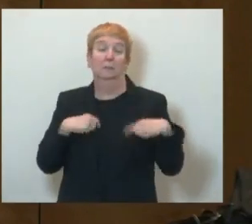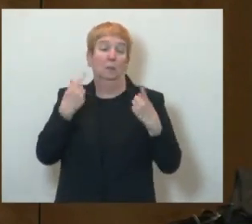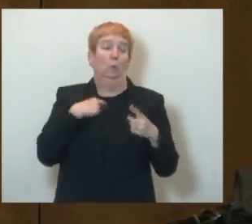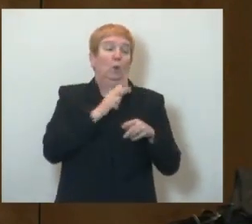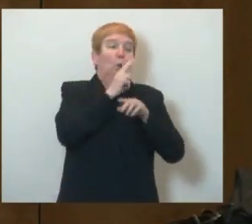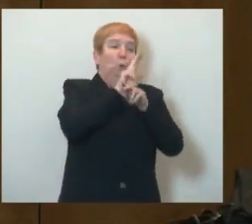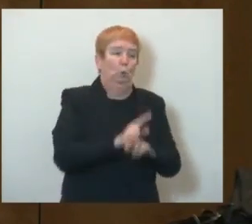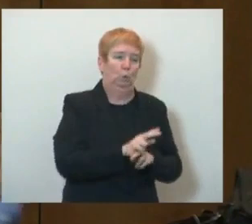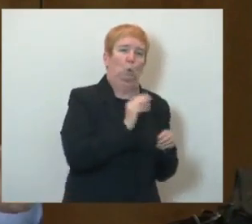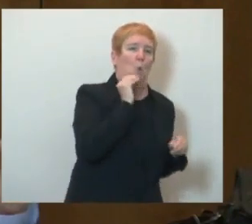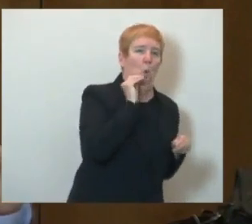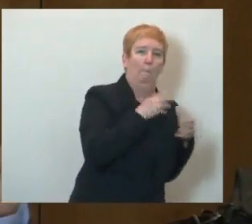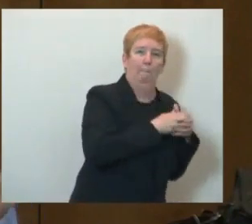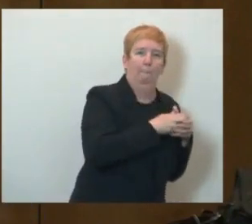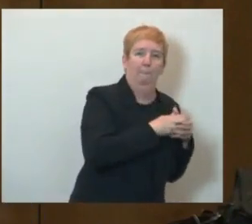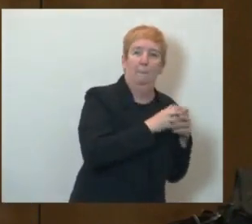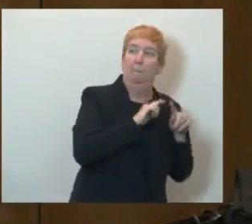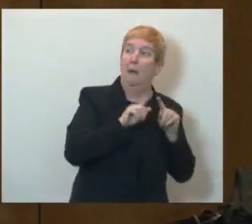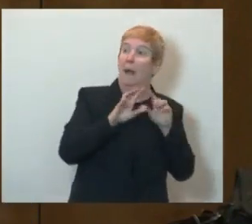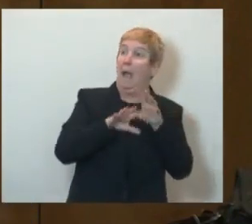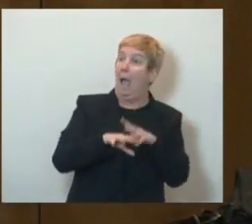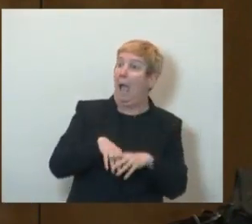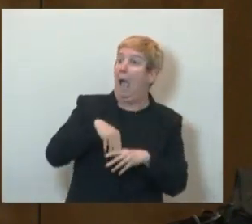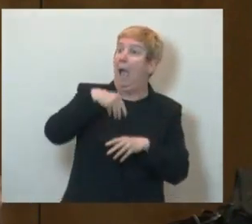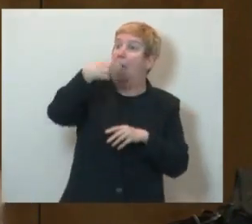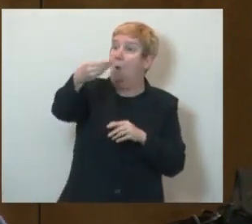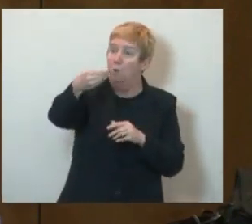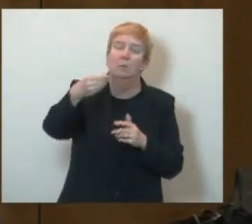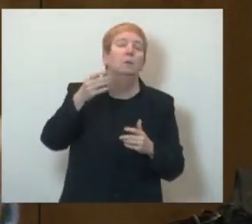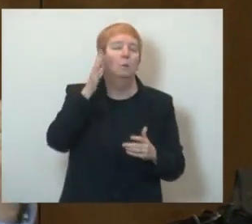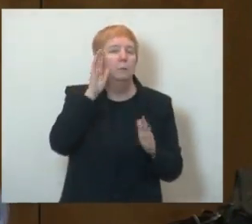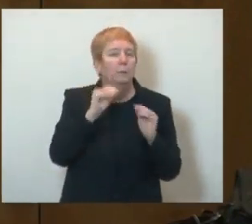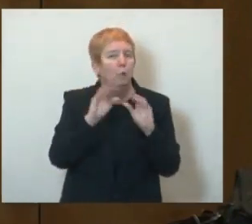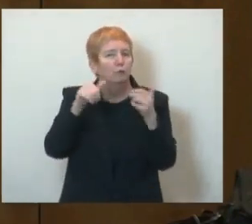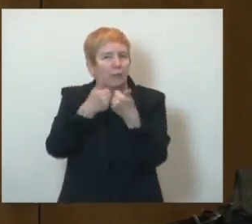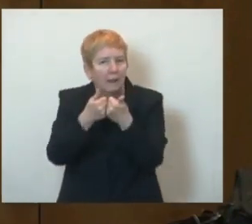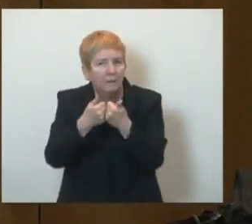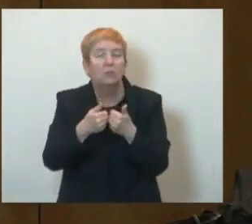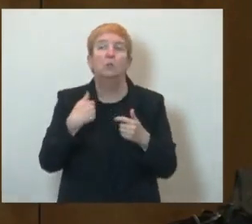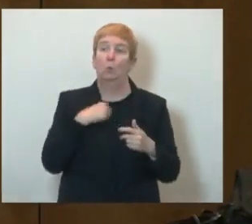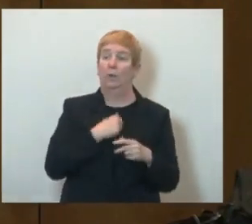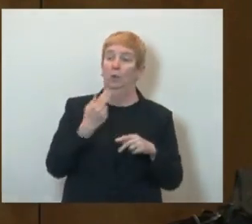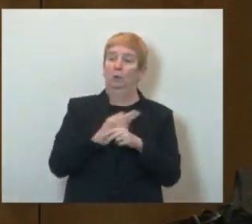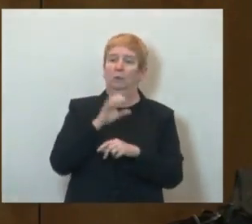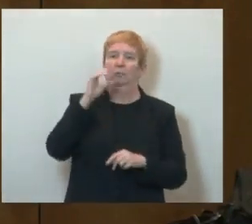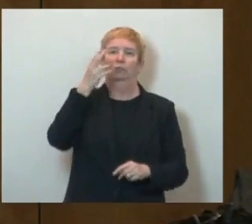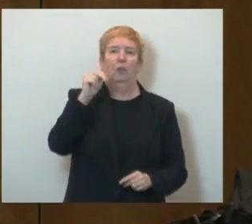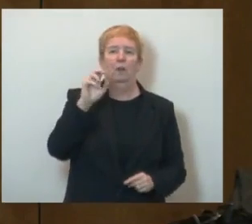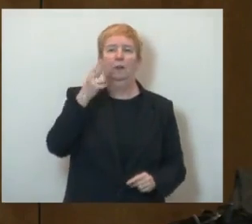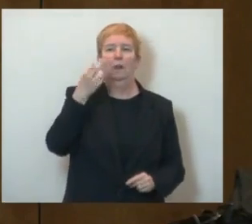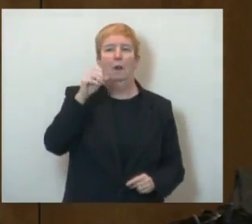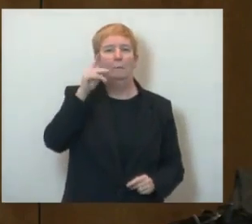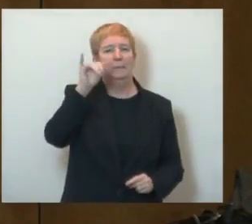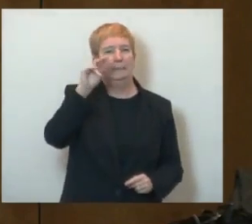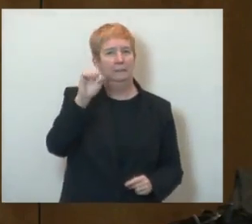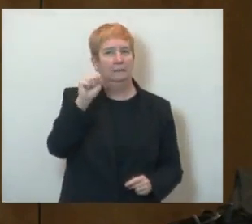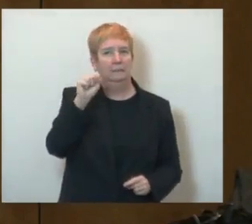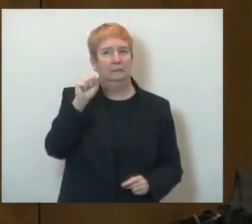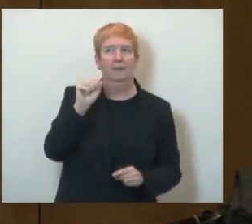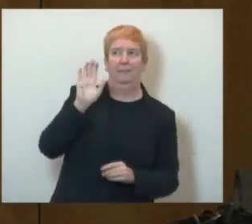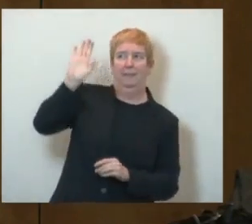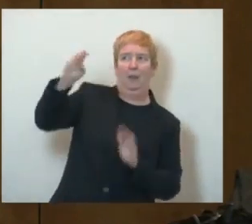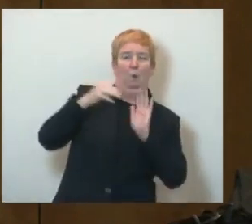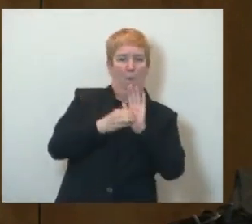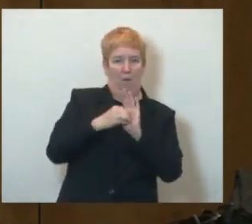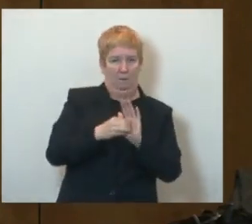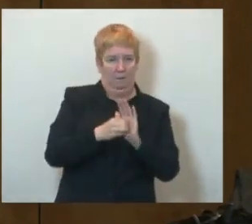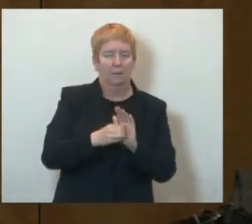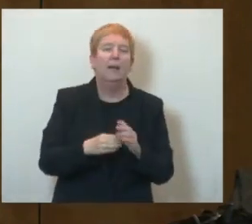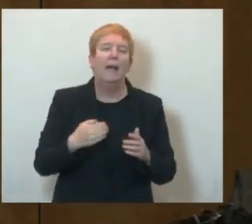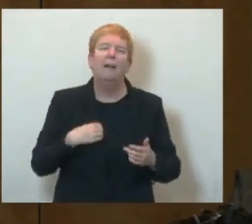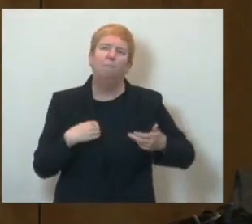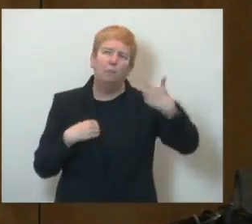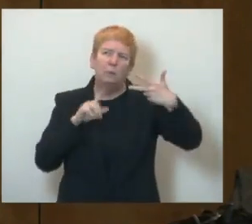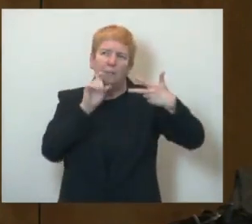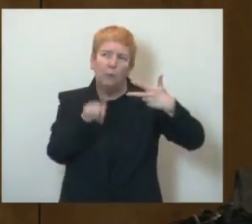AND SO THIS IS GOING TO BE A REAL REAL CHALLENGE AND AS THE GOVERNOR MENTIONED AS WE SLOWLY REOPENED WE’RE USING THE JOHNS HOPKINS MODEL THAT HAS THREE QUESTIONS ONE IS LIKE HOW MANY